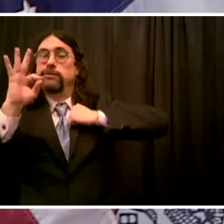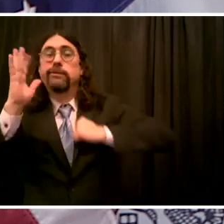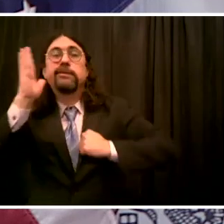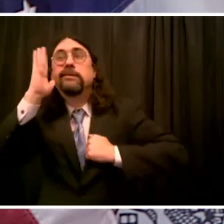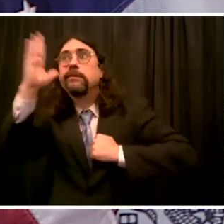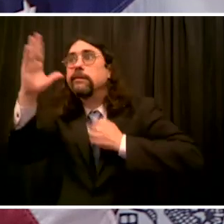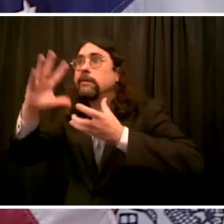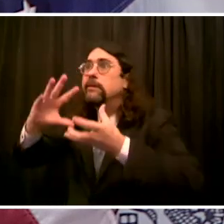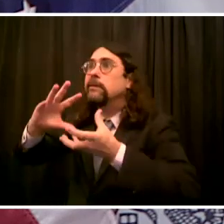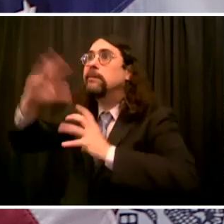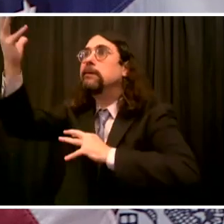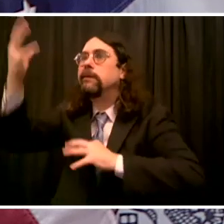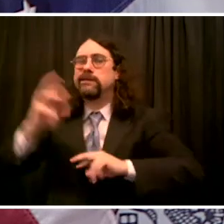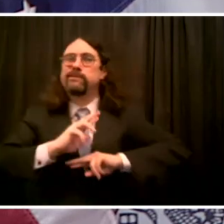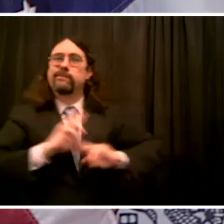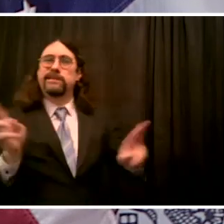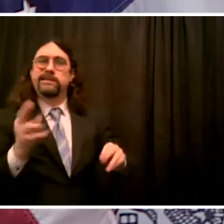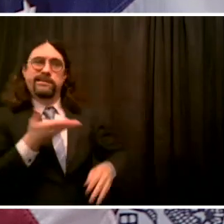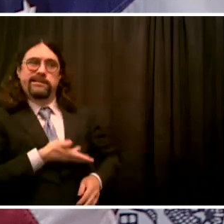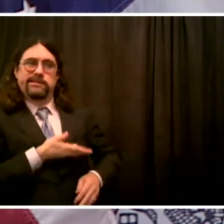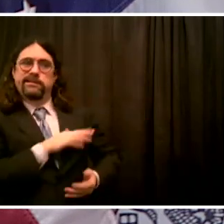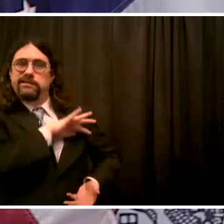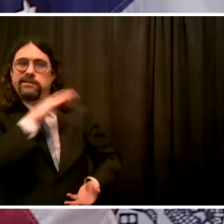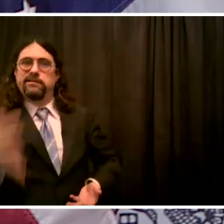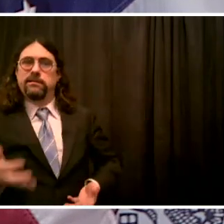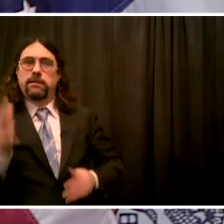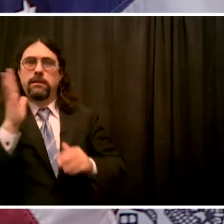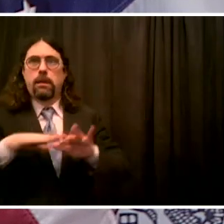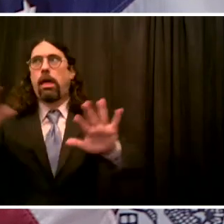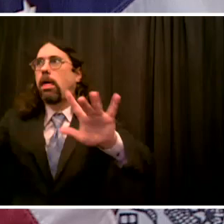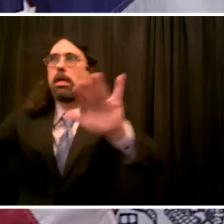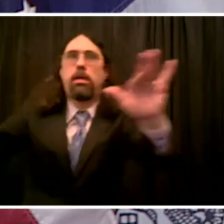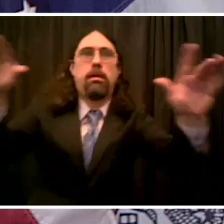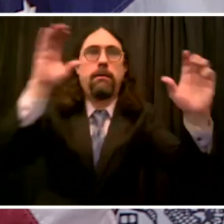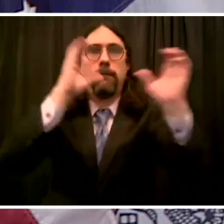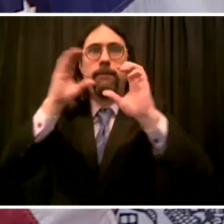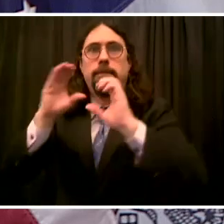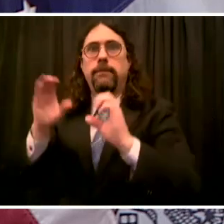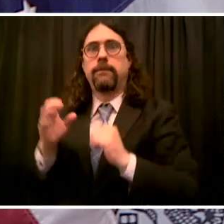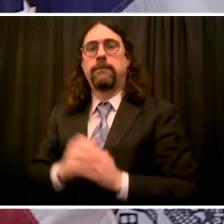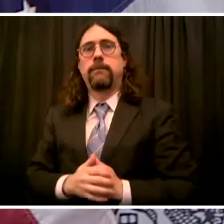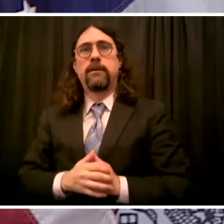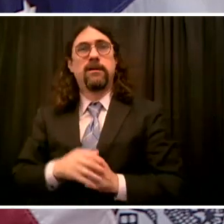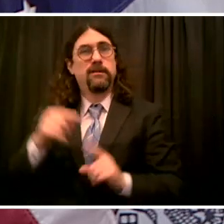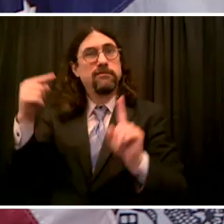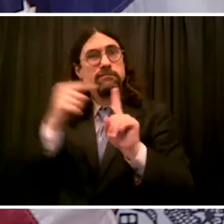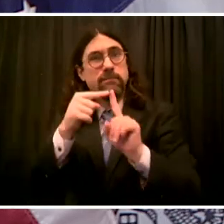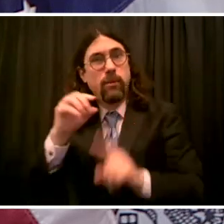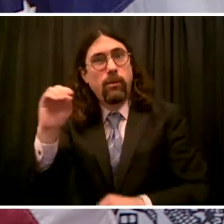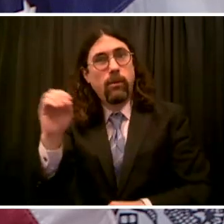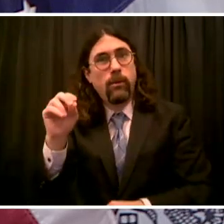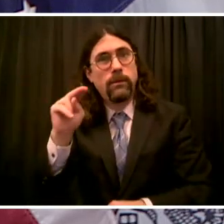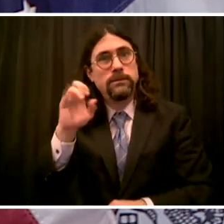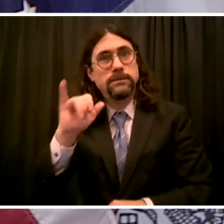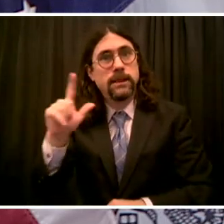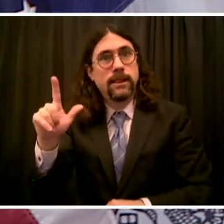POSSIBLE BOOMERANG OF THIS DISEASE. SO THERE'S STI LL RWOKO T BE DONE ON THAT FRONT.